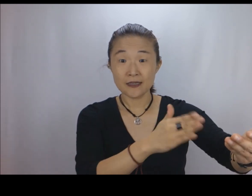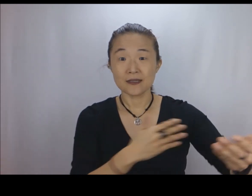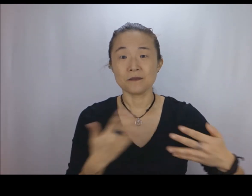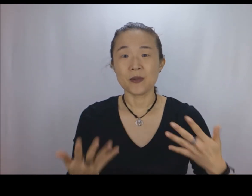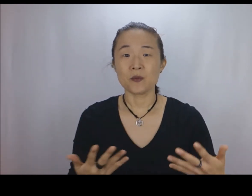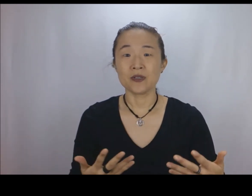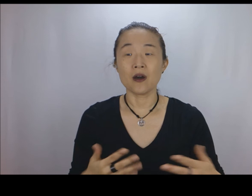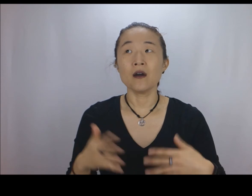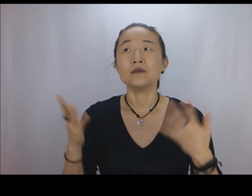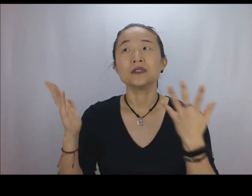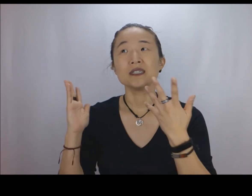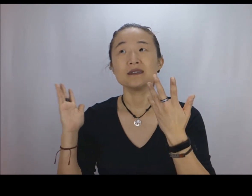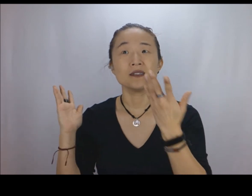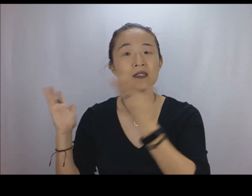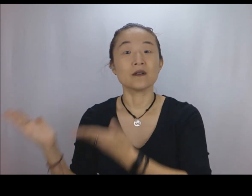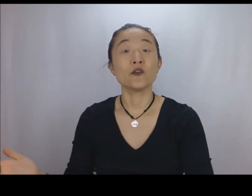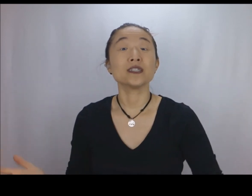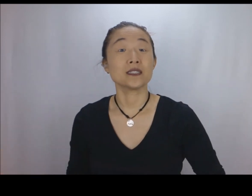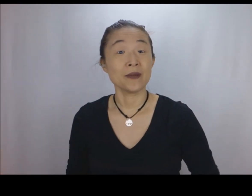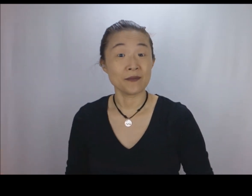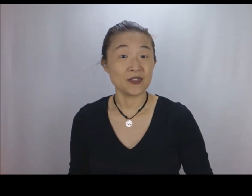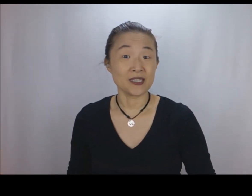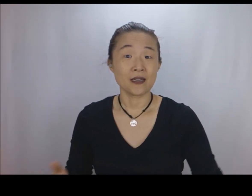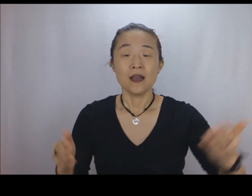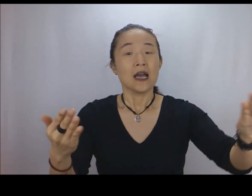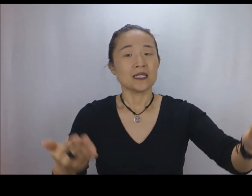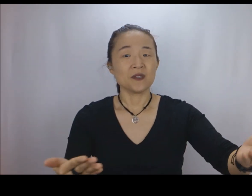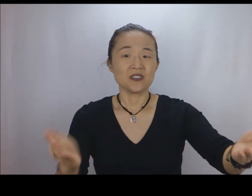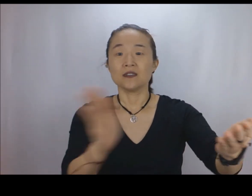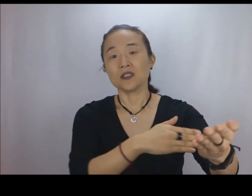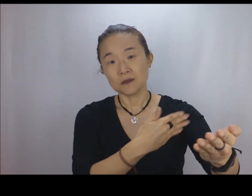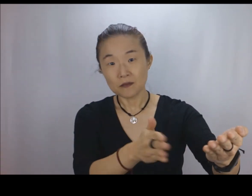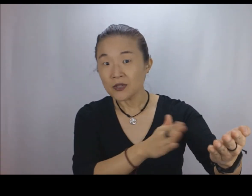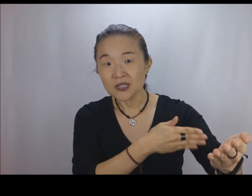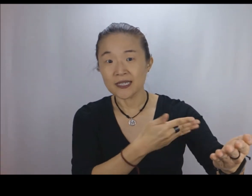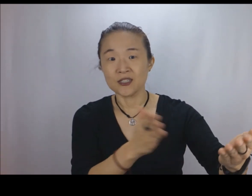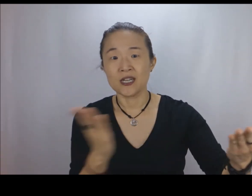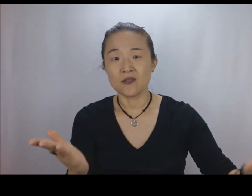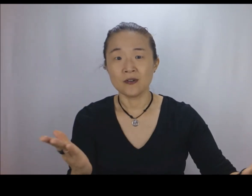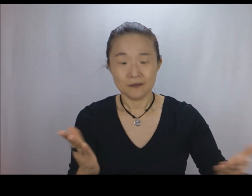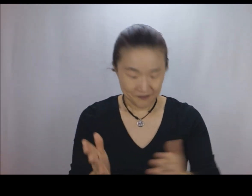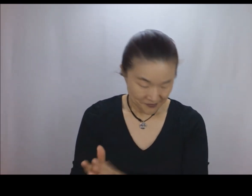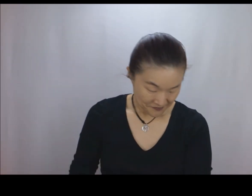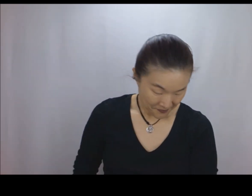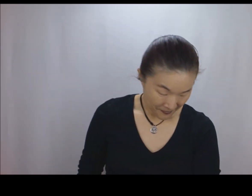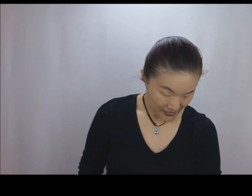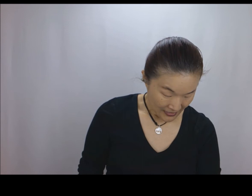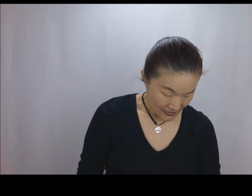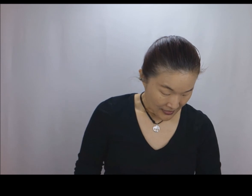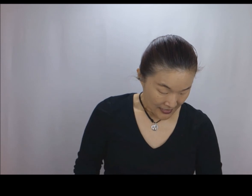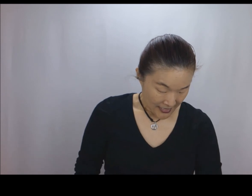so people know, " oh she's using her voice to make music," as opposed to just music in general